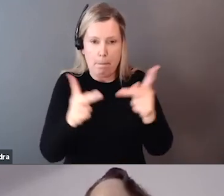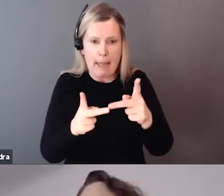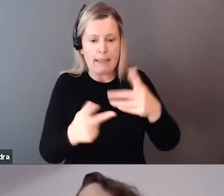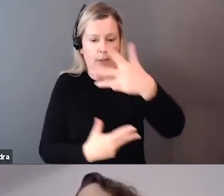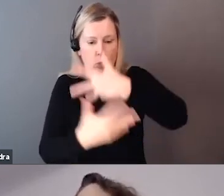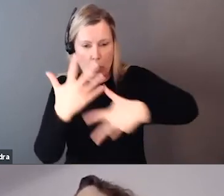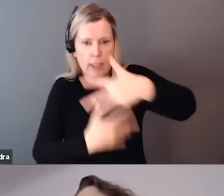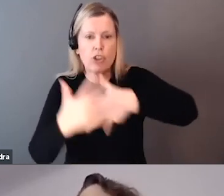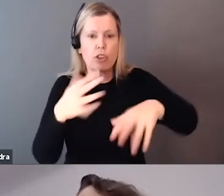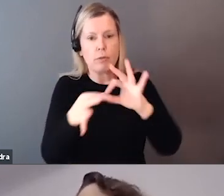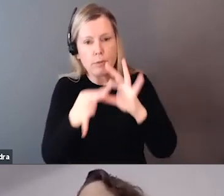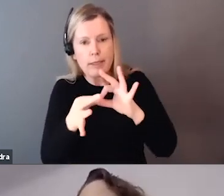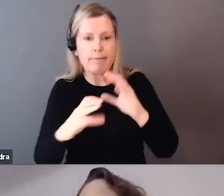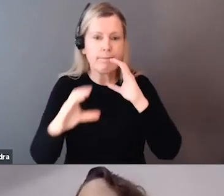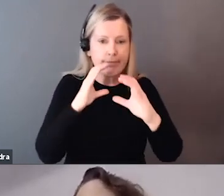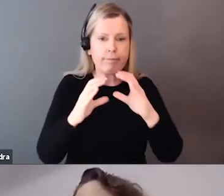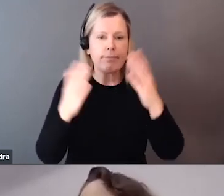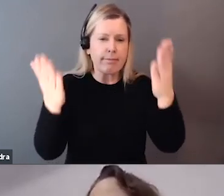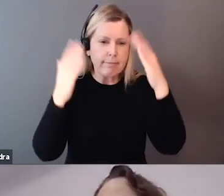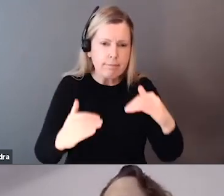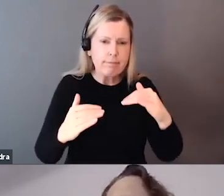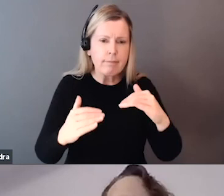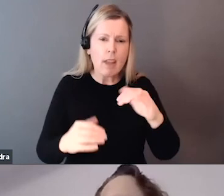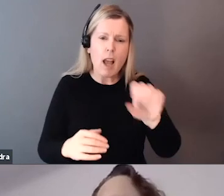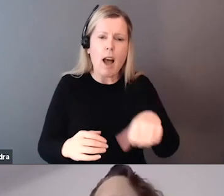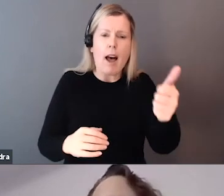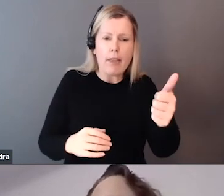identified. And then some of the alternate routes that you'll also find in the guide for various